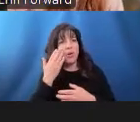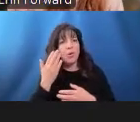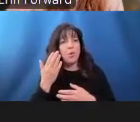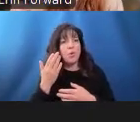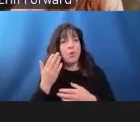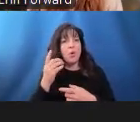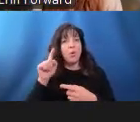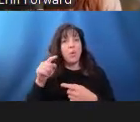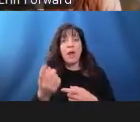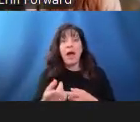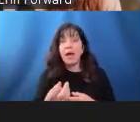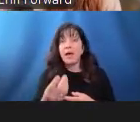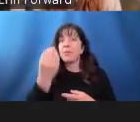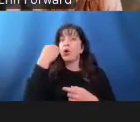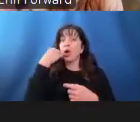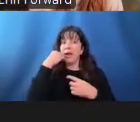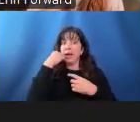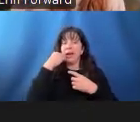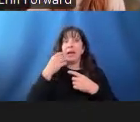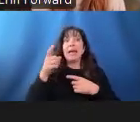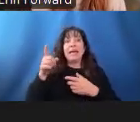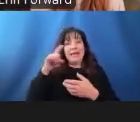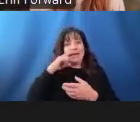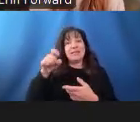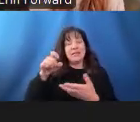put it in my mouth. Kids need to learn those things, but they